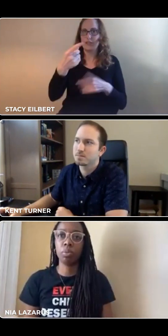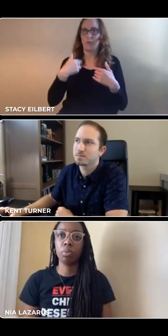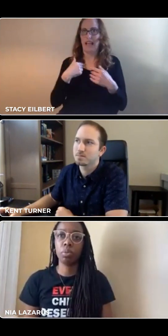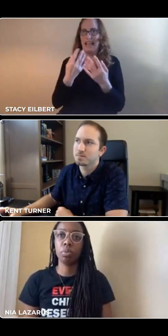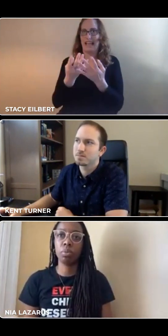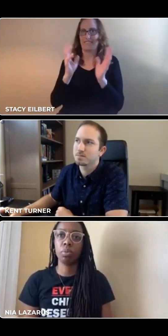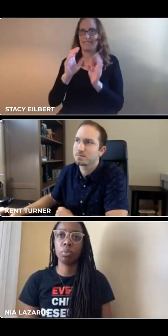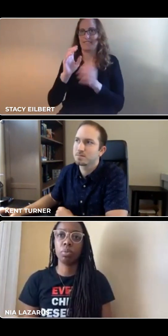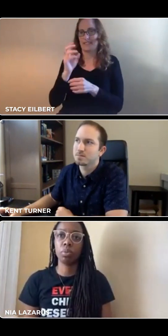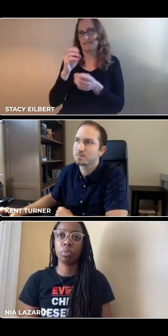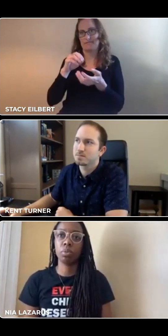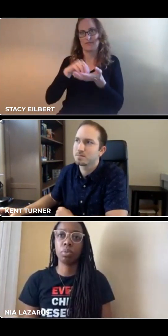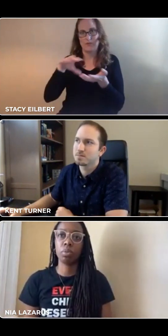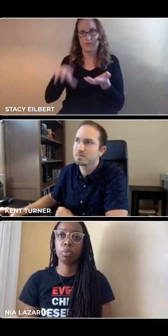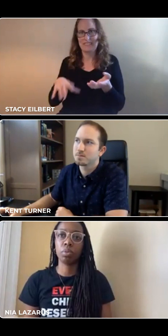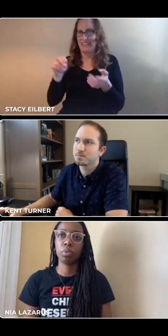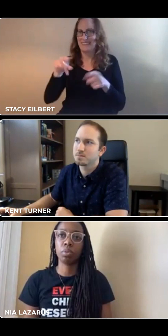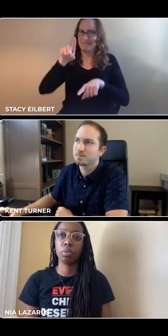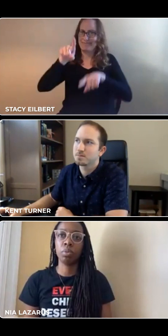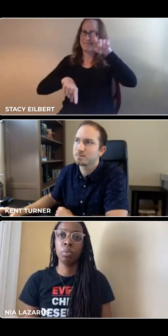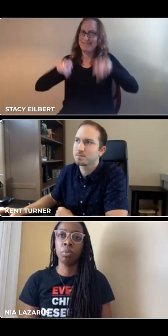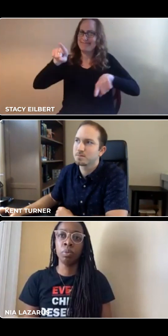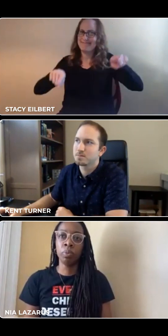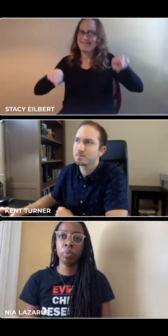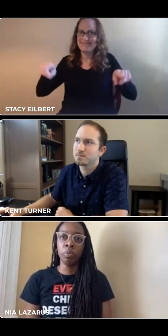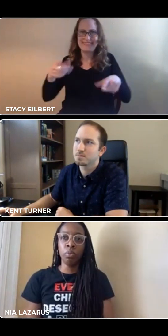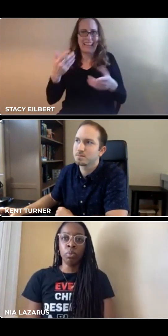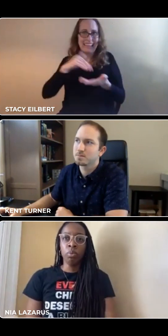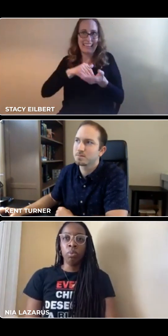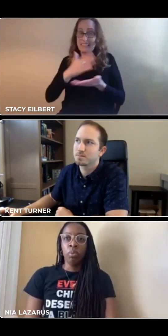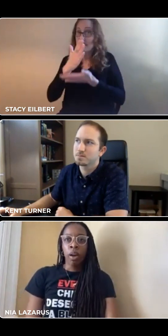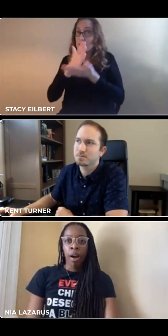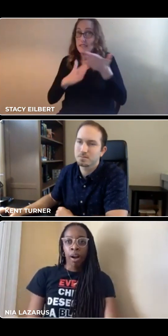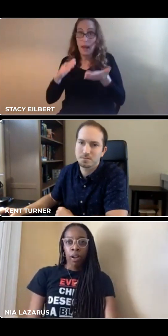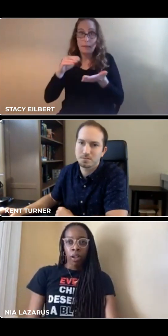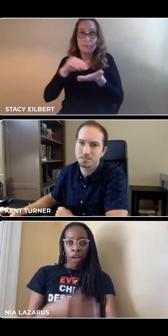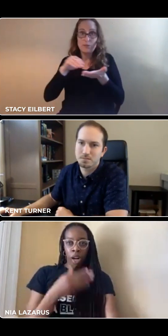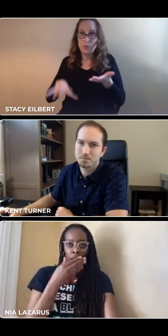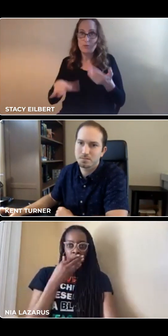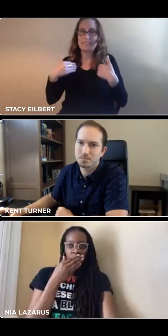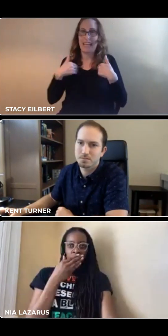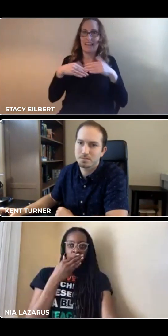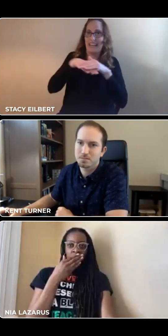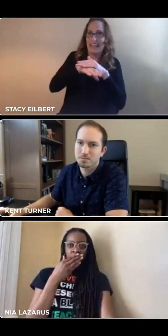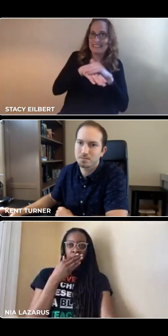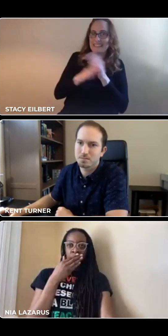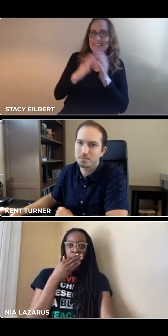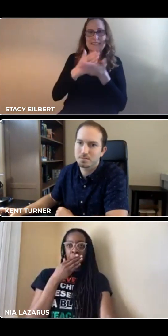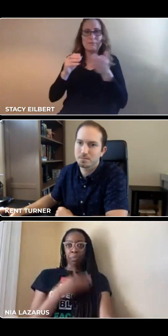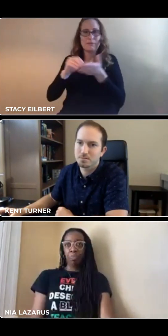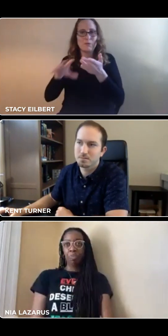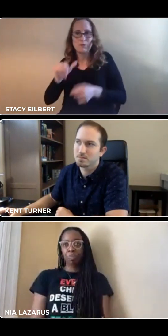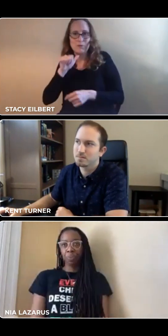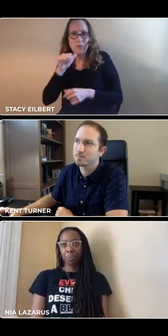discussed before. So my question is for the two of you. We are working with students who